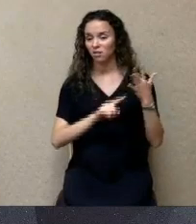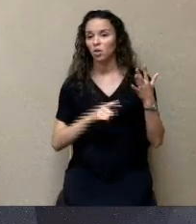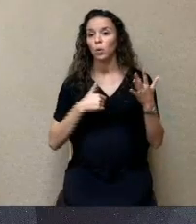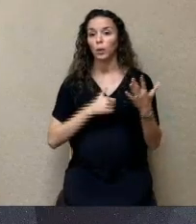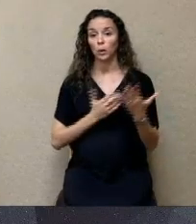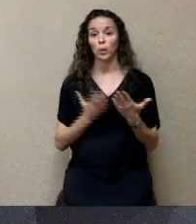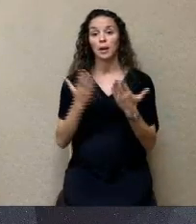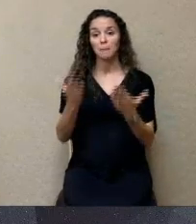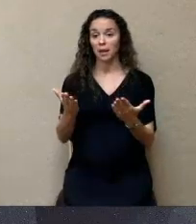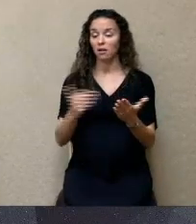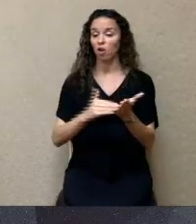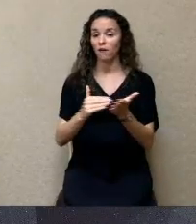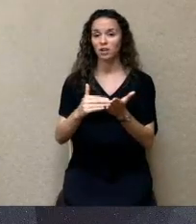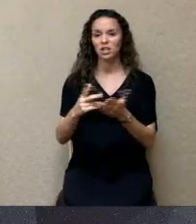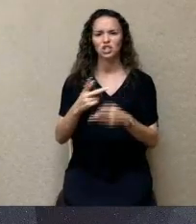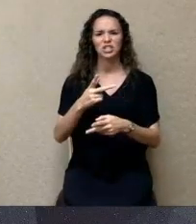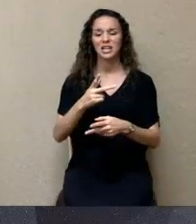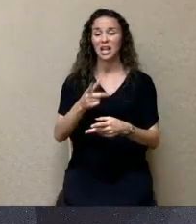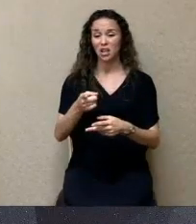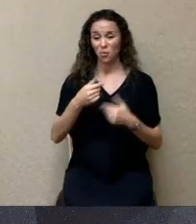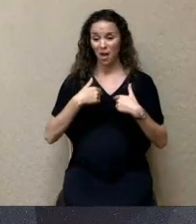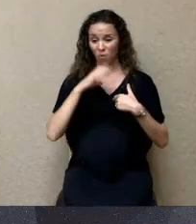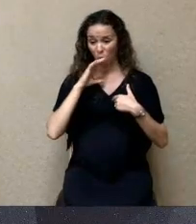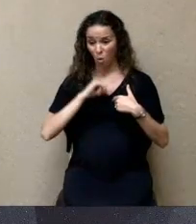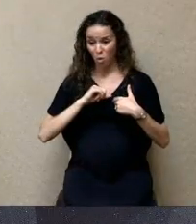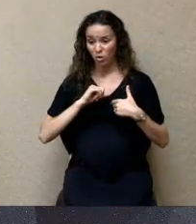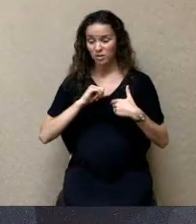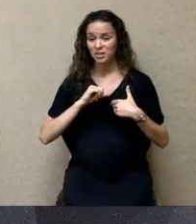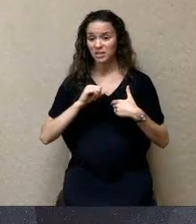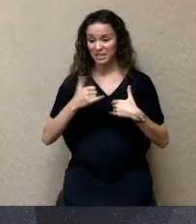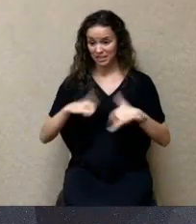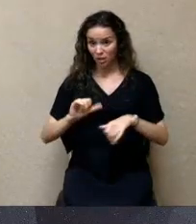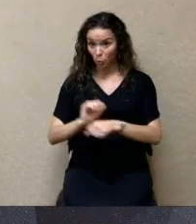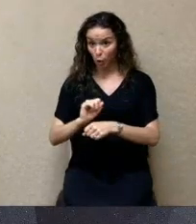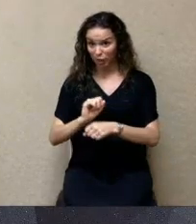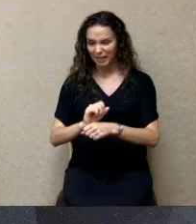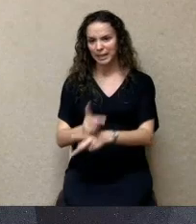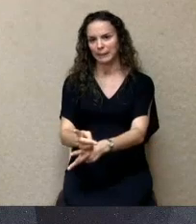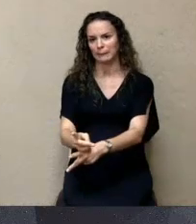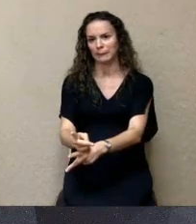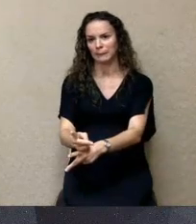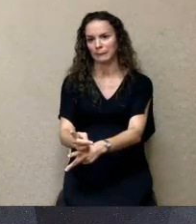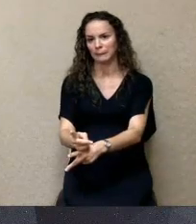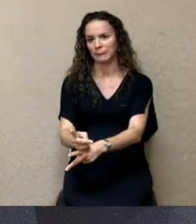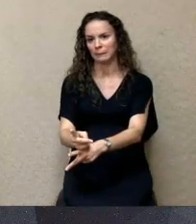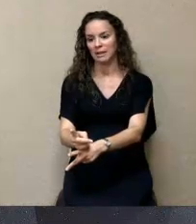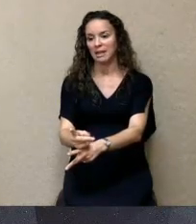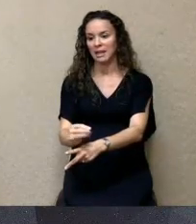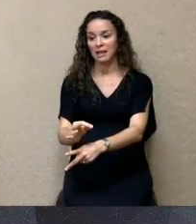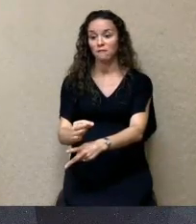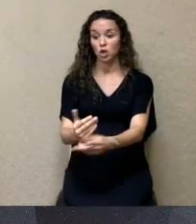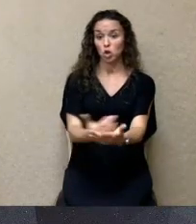We do recommend a lot of times that people keep their old, if their old system is still functioning, we recommend keeping it in the closet, so that if something happens with